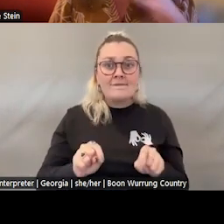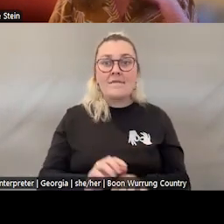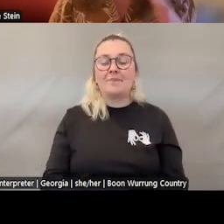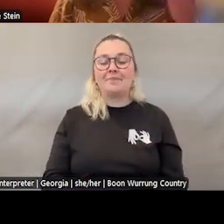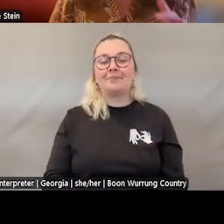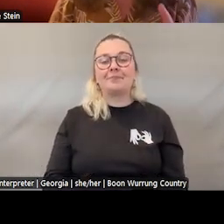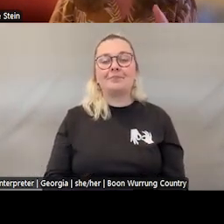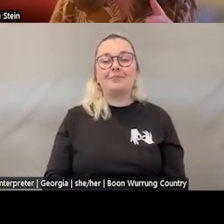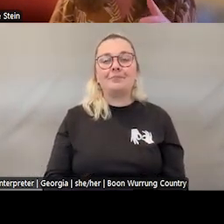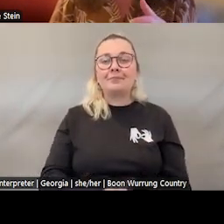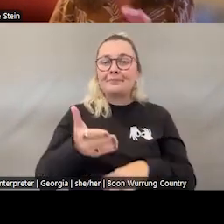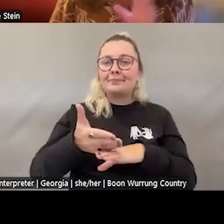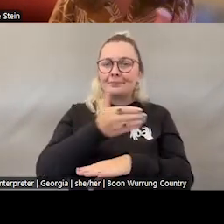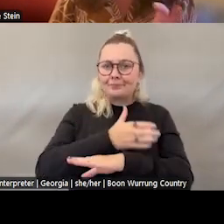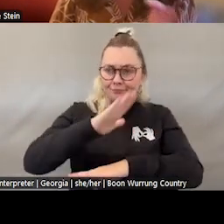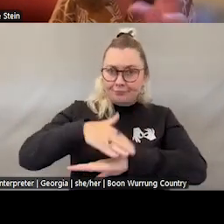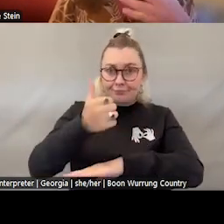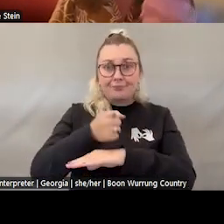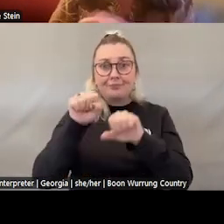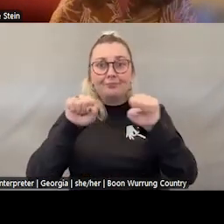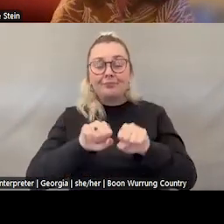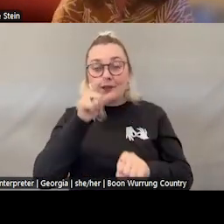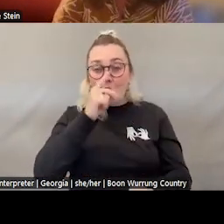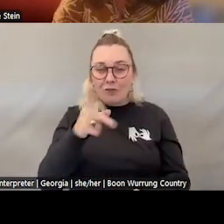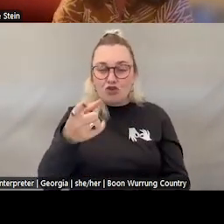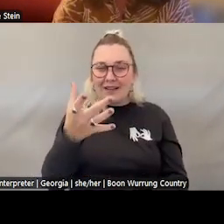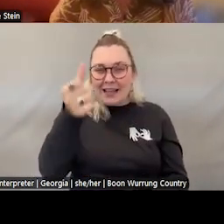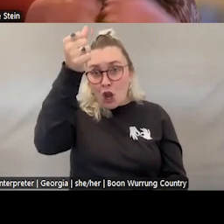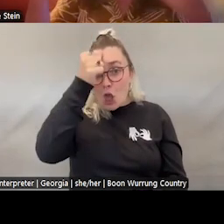Before we implement a system, can often be that we know this information through